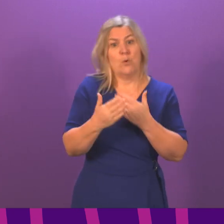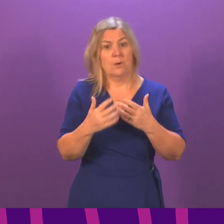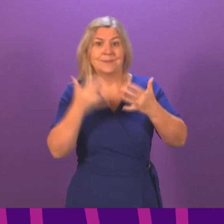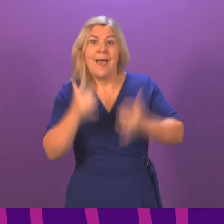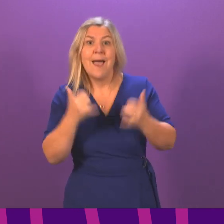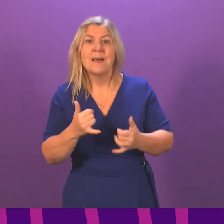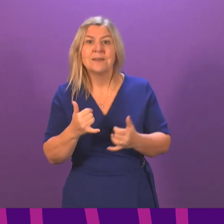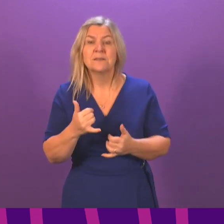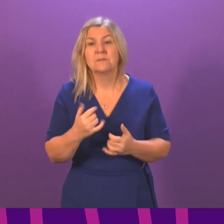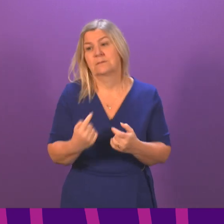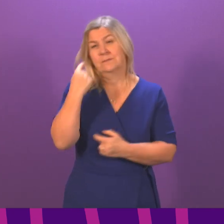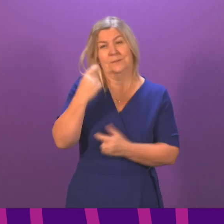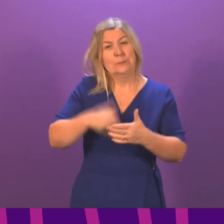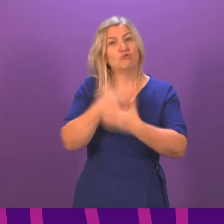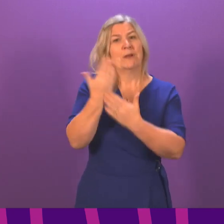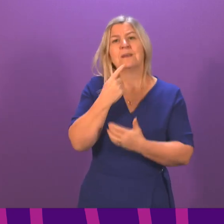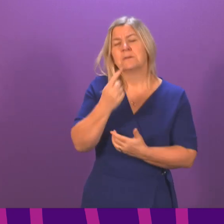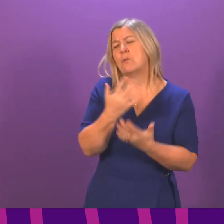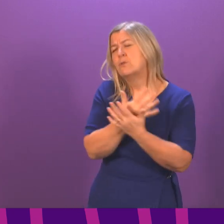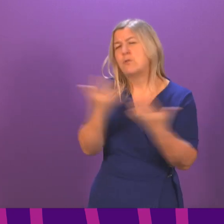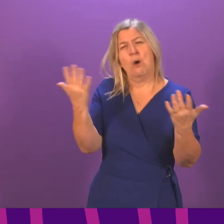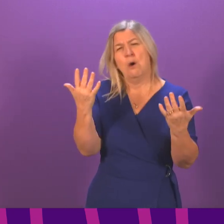spring, thousands of new residents were not tested before admission to care homes. At